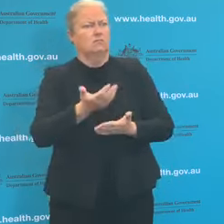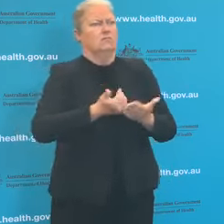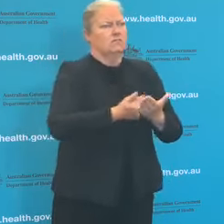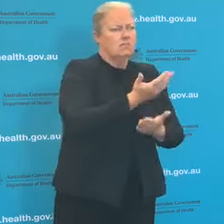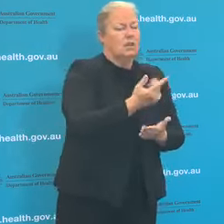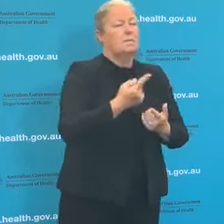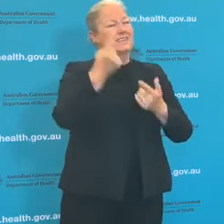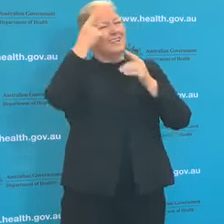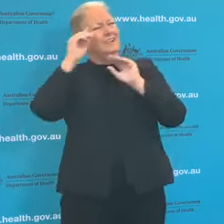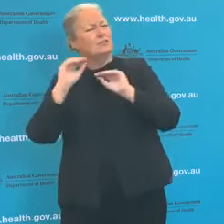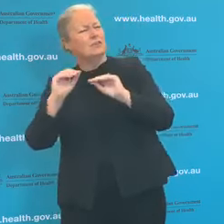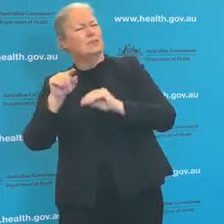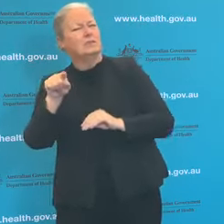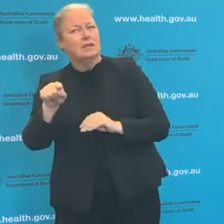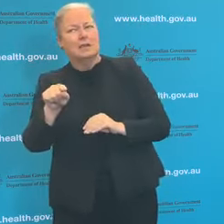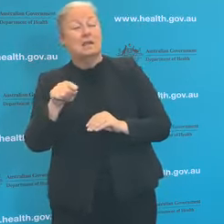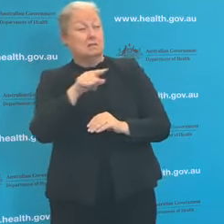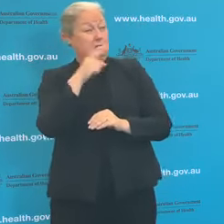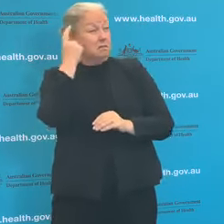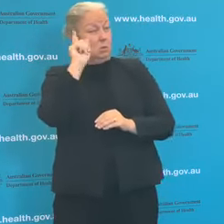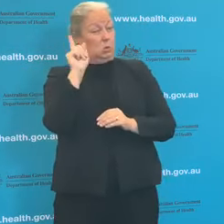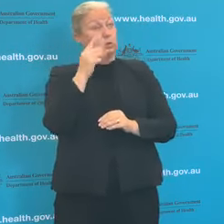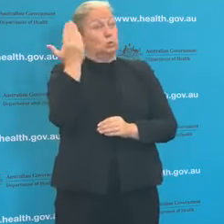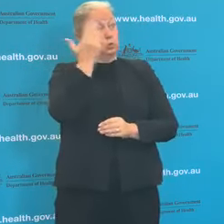there are likely to be if schools reopen?